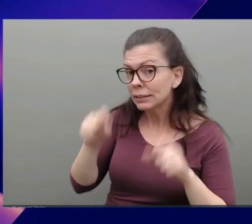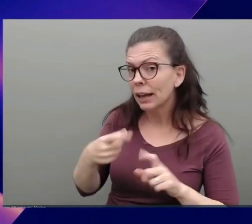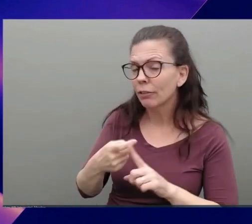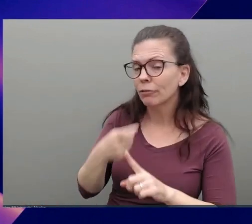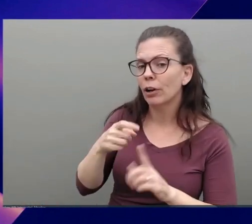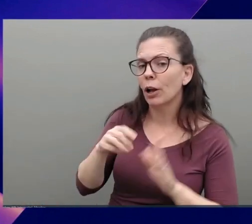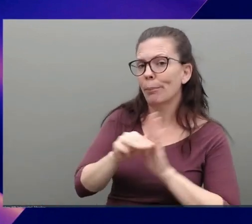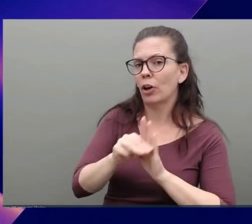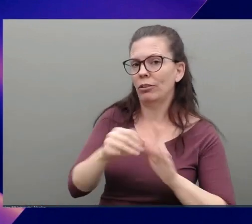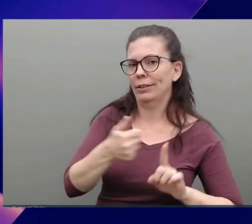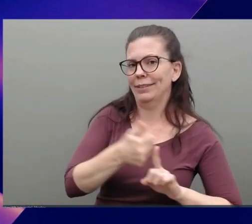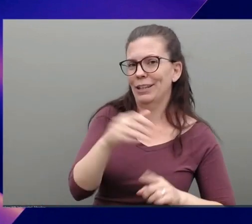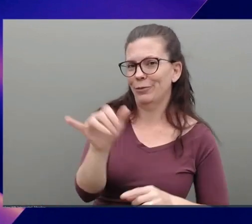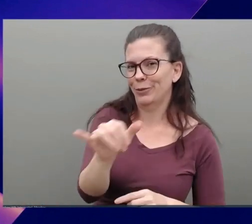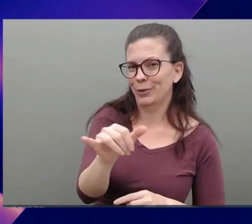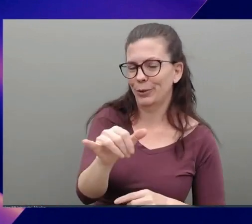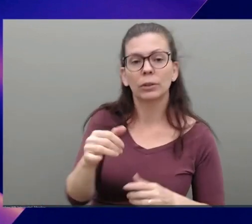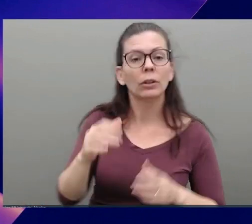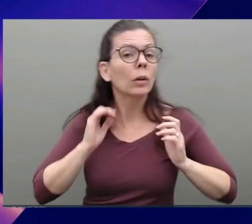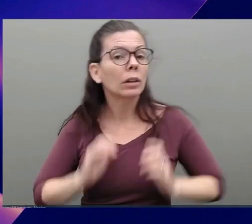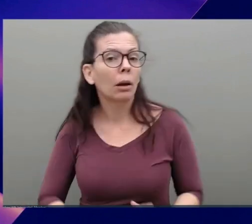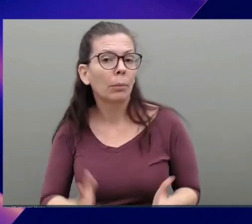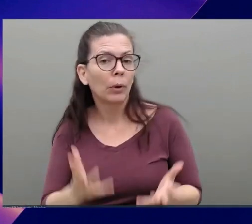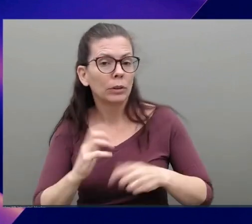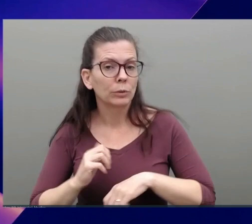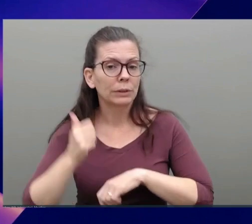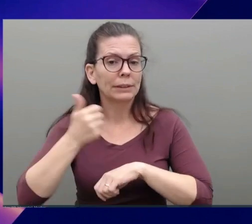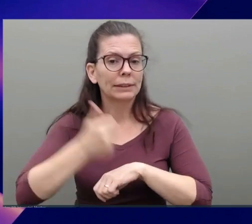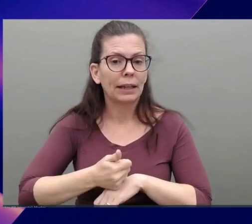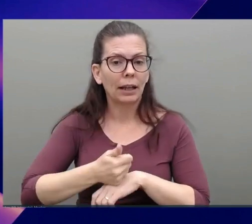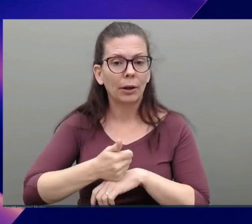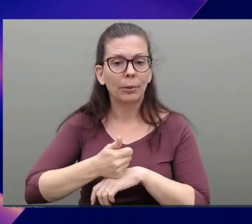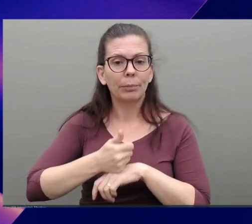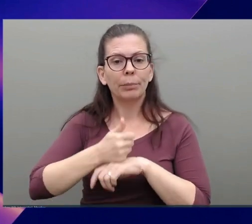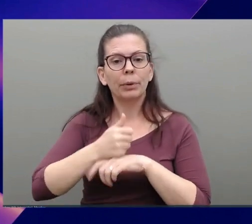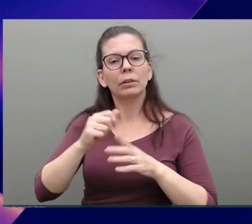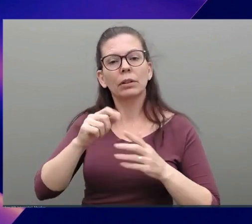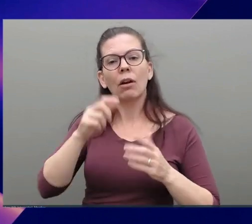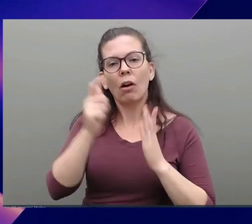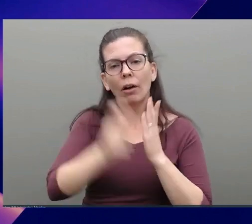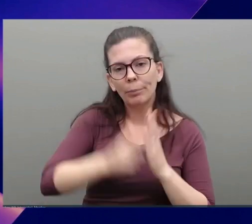So customers want to set automated pipelines, automated retraining pipelines,